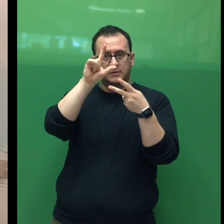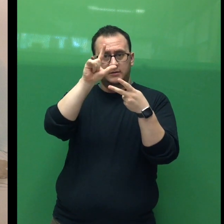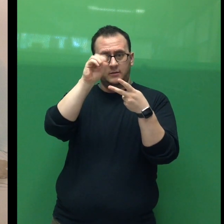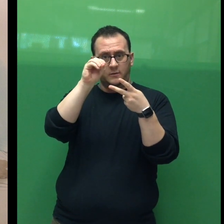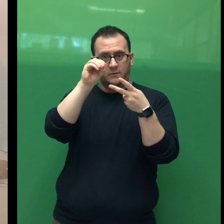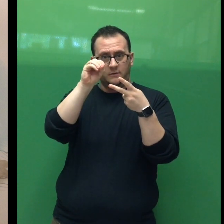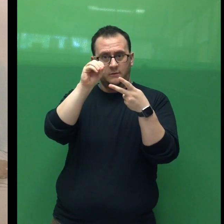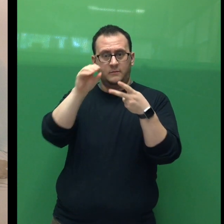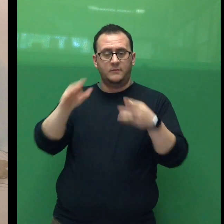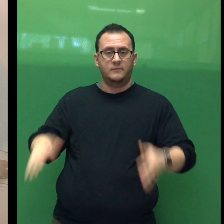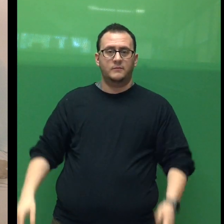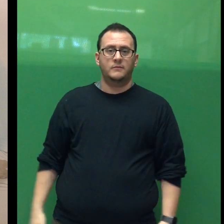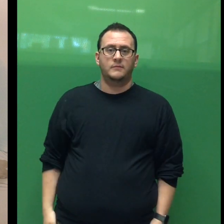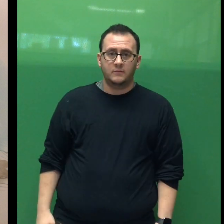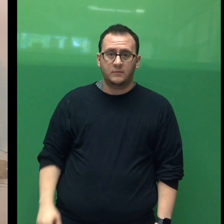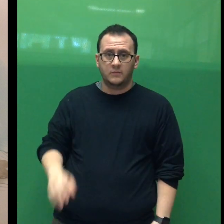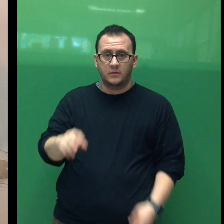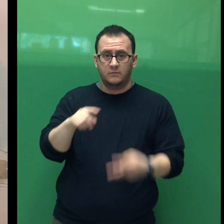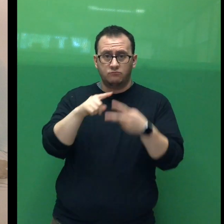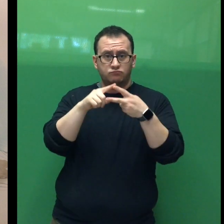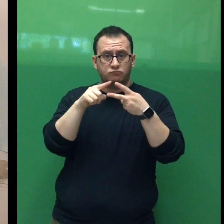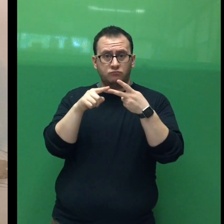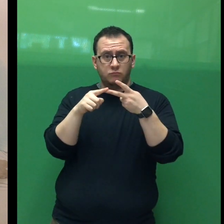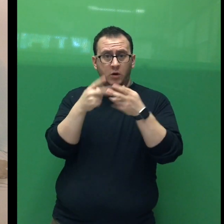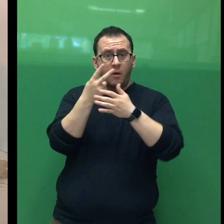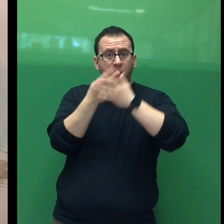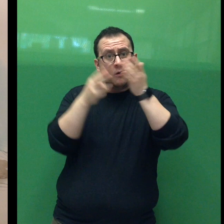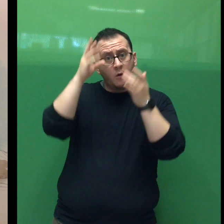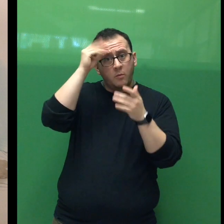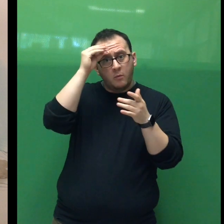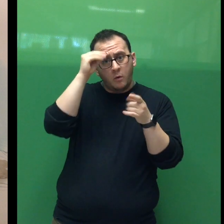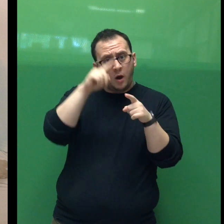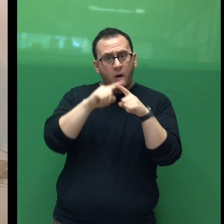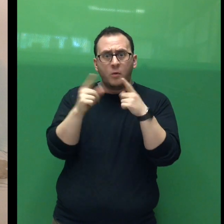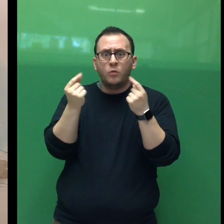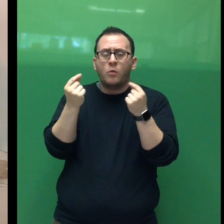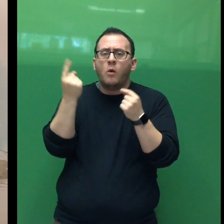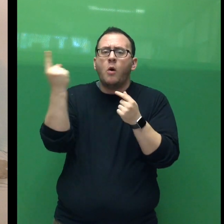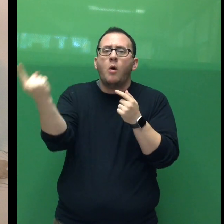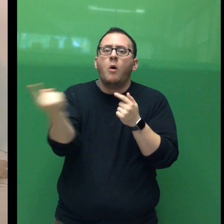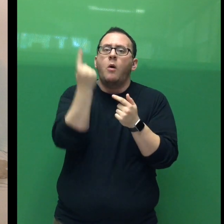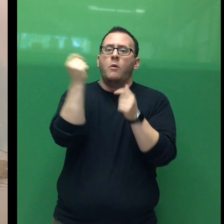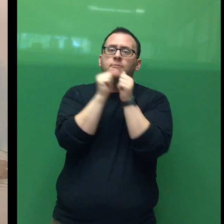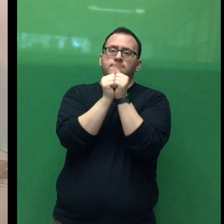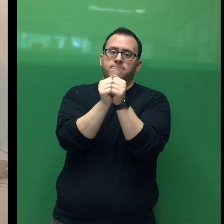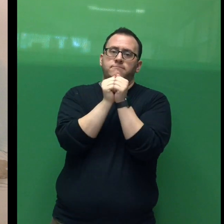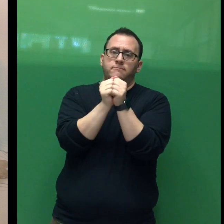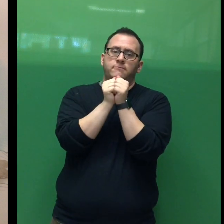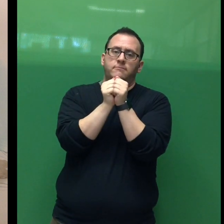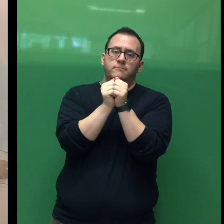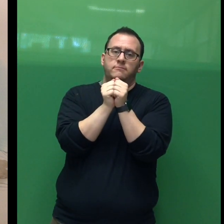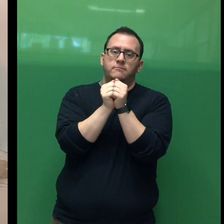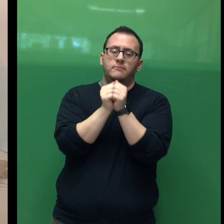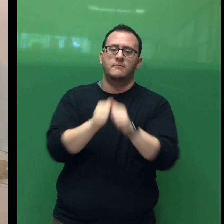One was named Roy and the other was named Silo. Roy and Silo were both boys but they did everything together.